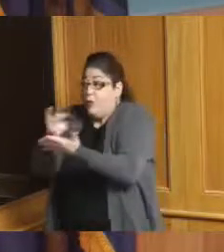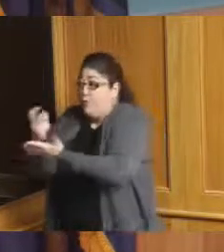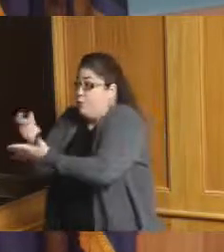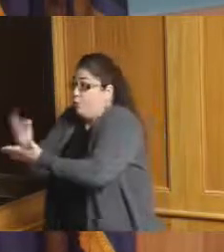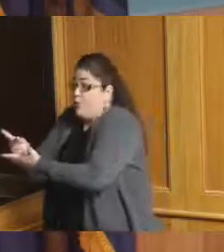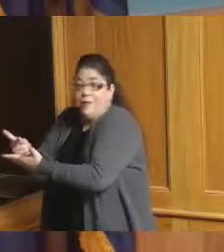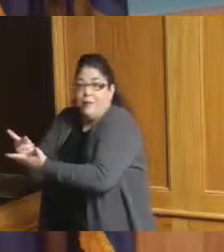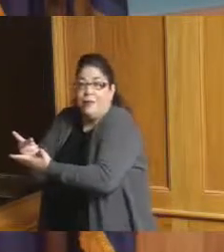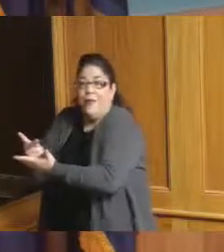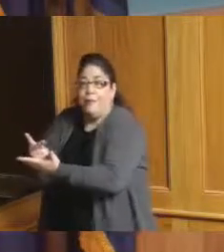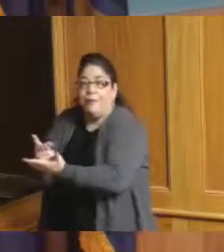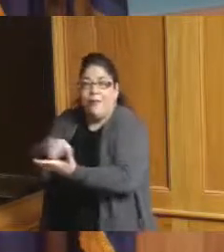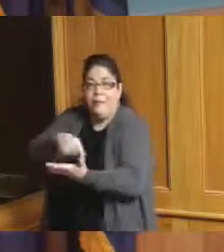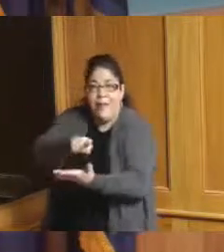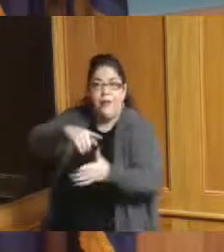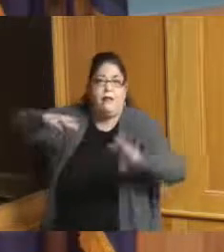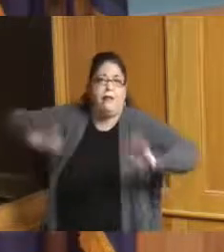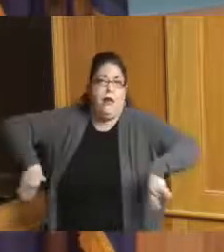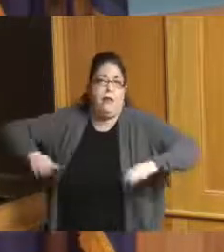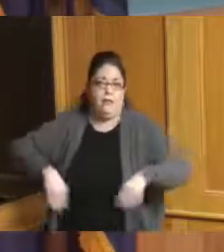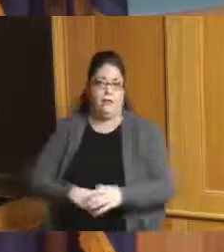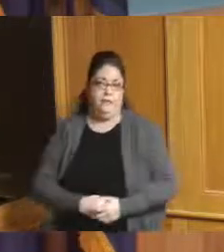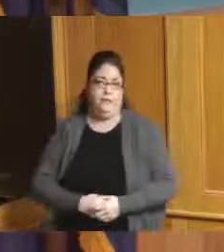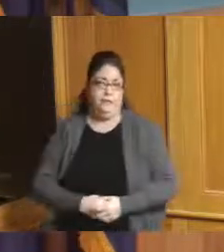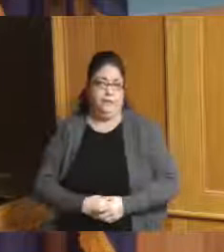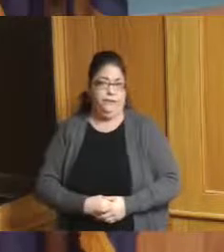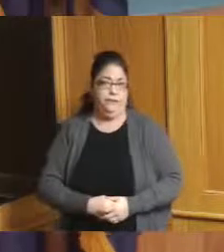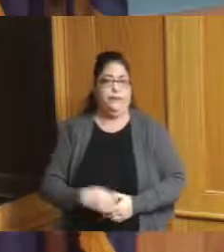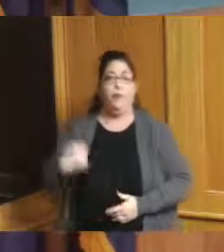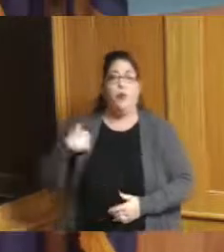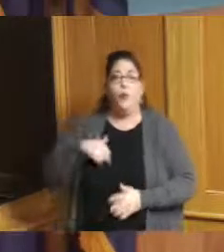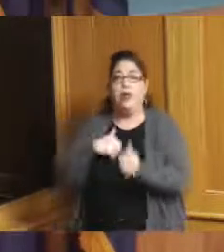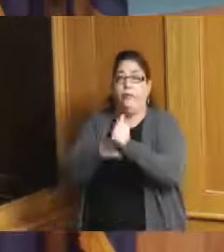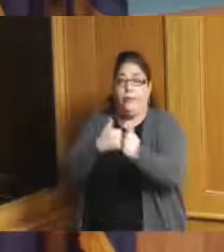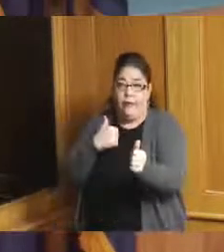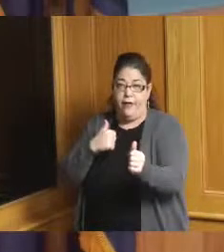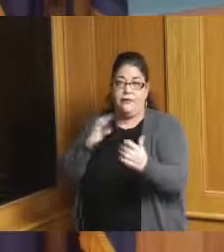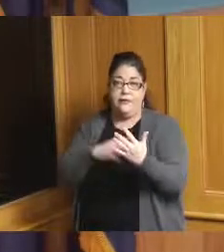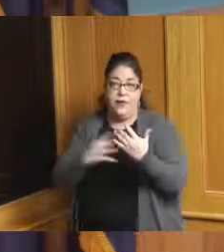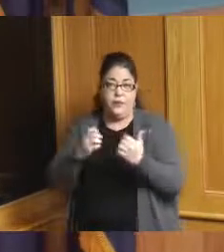and they haven't got it so it's a balance of both and I would like to have that added it can't be